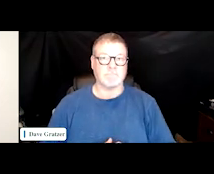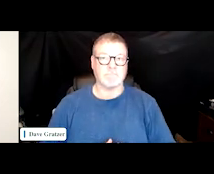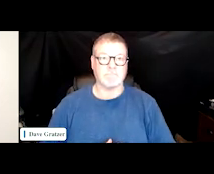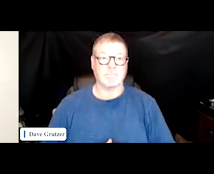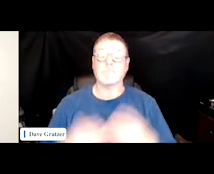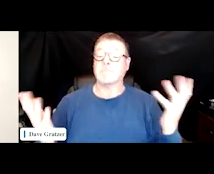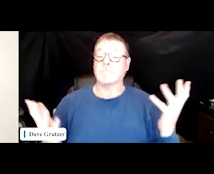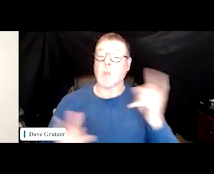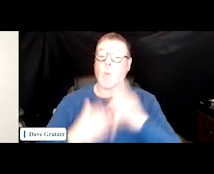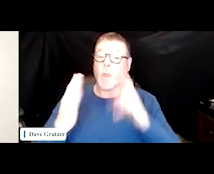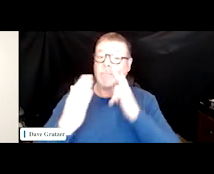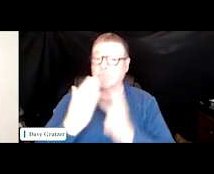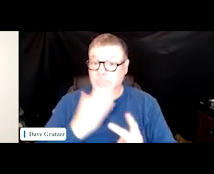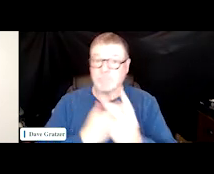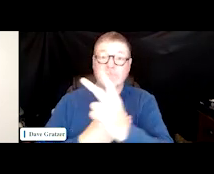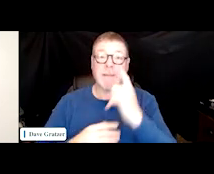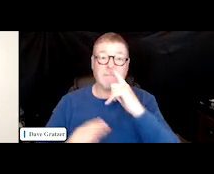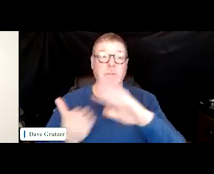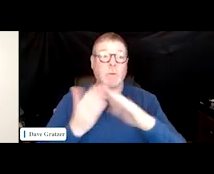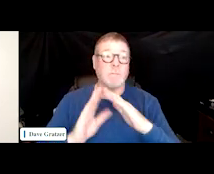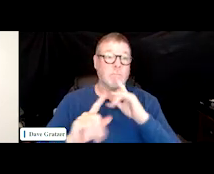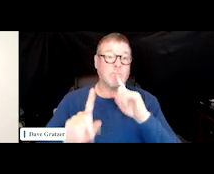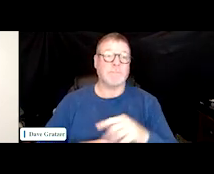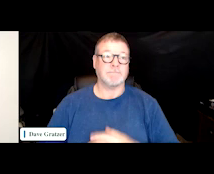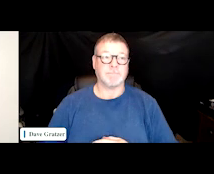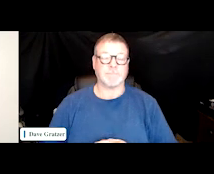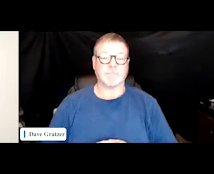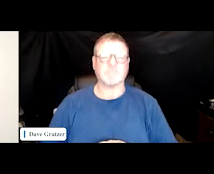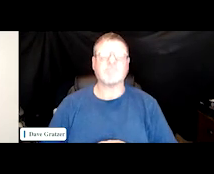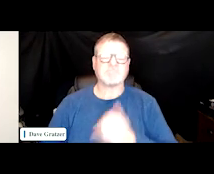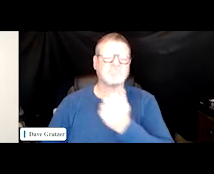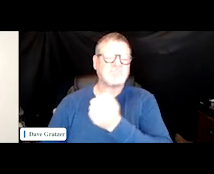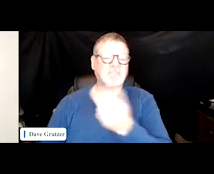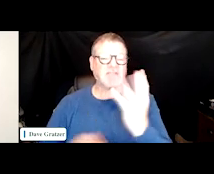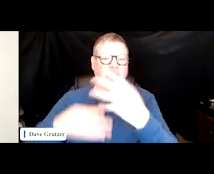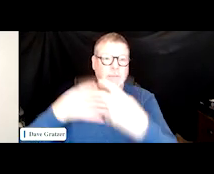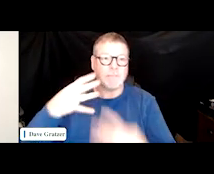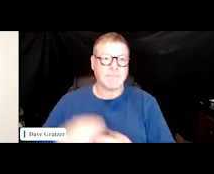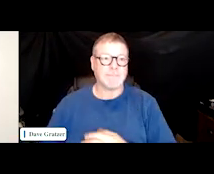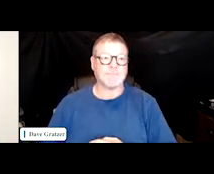So what lies ahead for the Community Response Team? A few things. We would like increase in hours and access